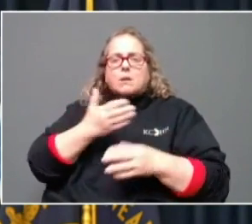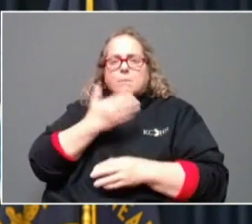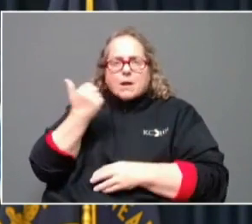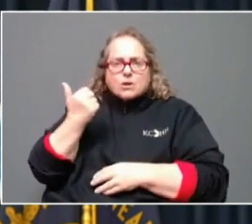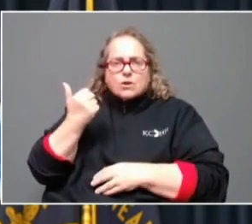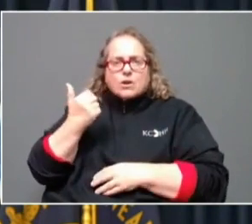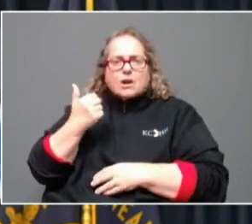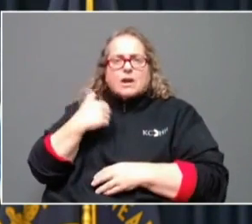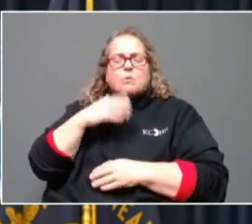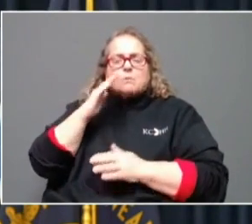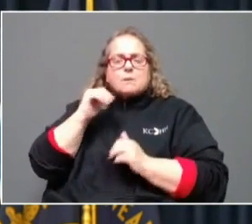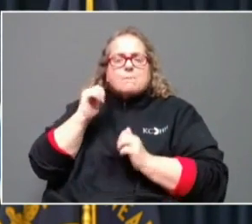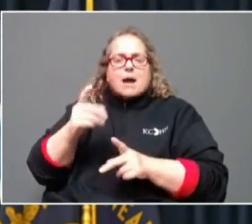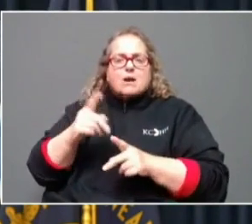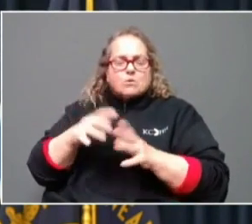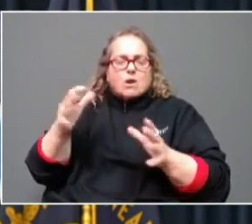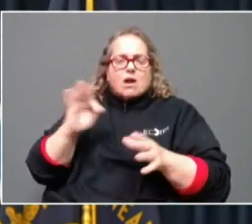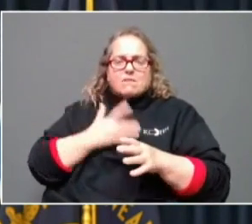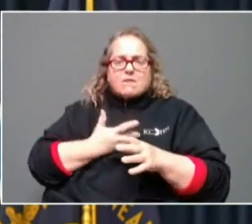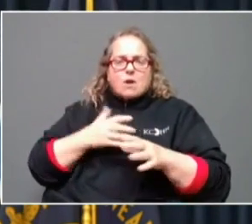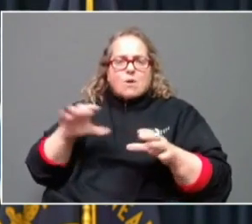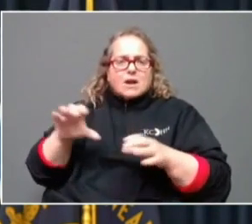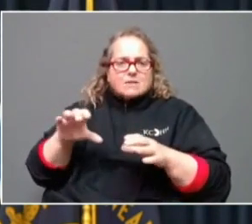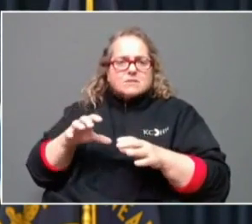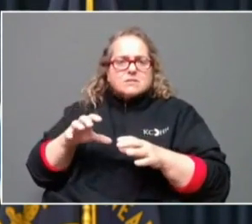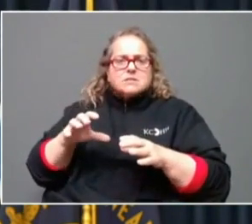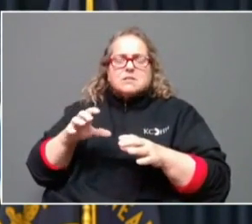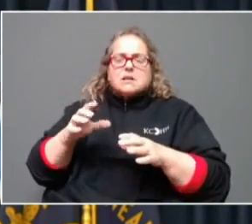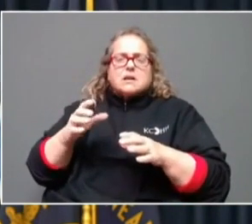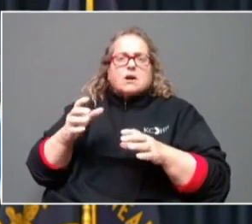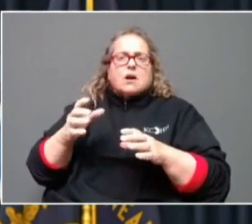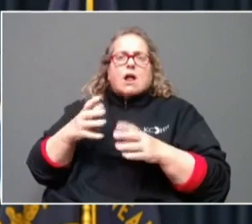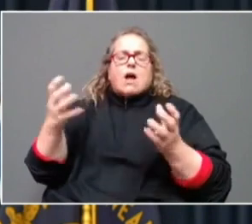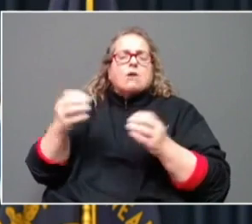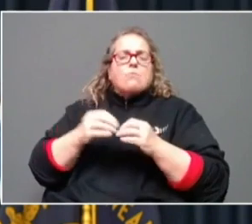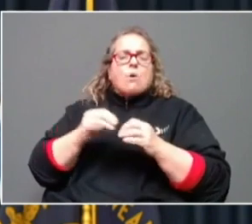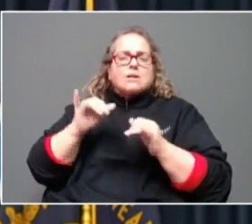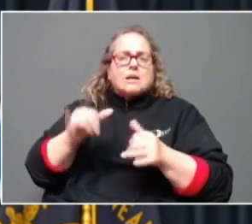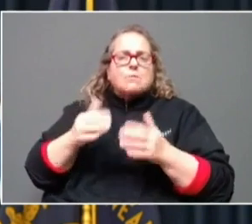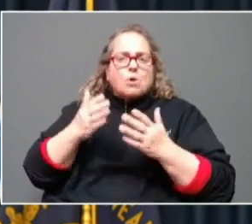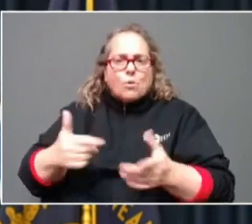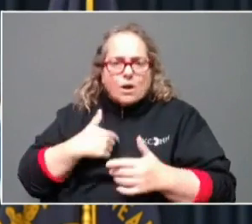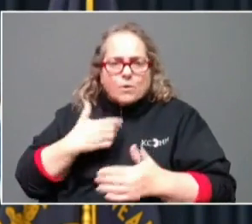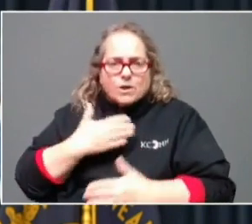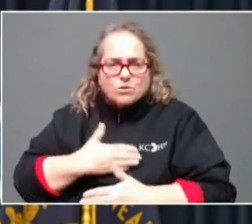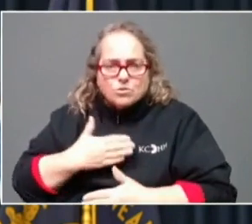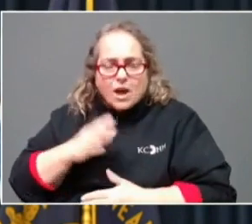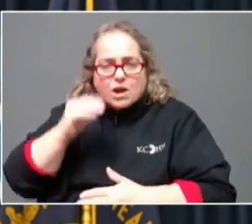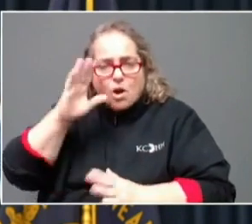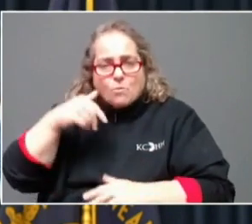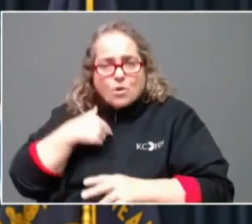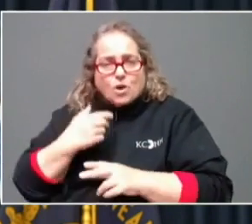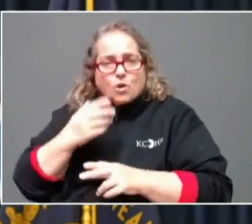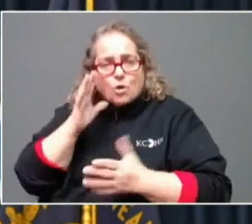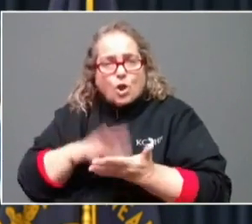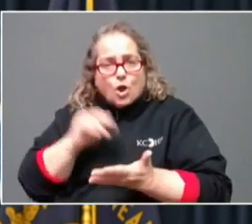a lot of our activities in much the way we used to enjoy them. And hopefully we'll learn to make use of masks and getting, getting vaccinated on a